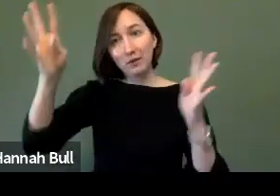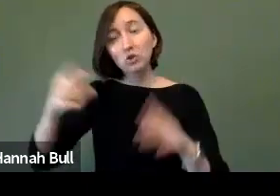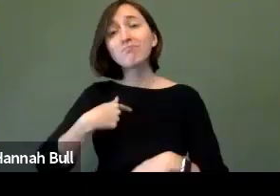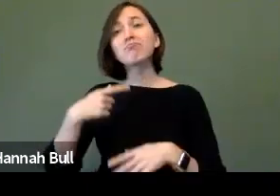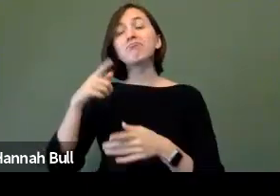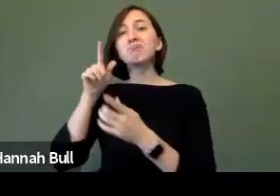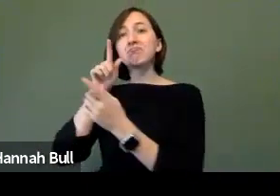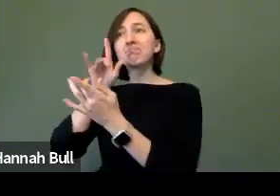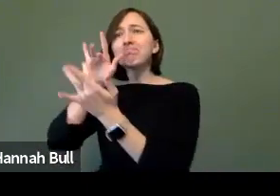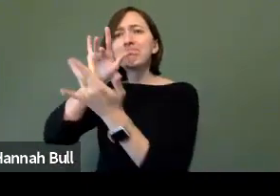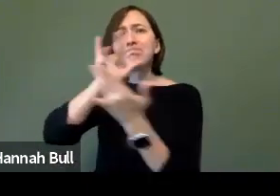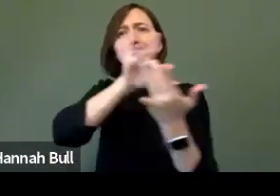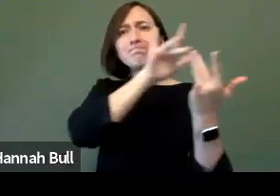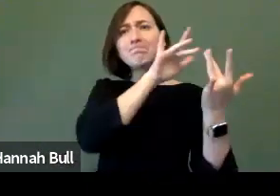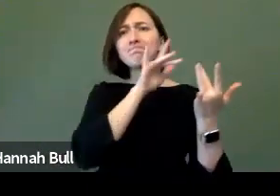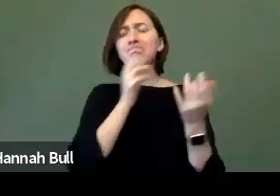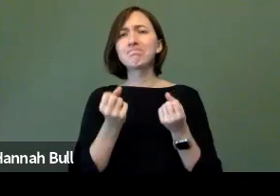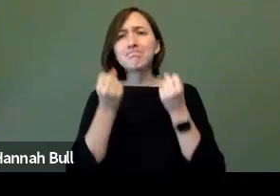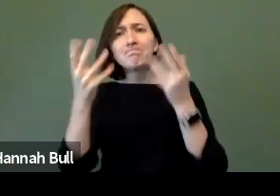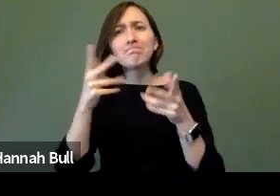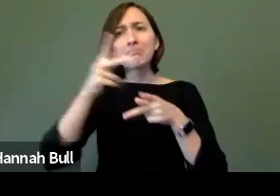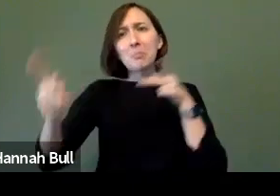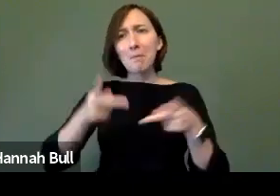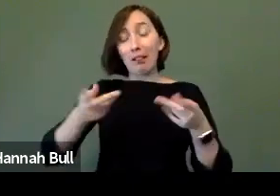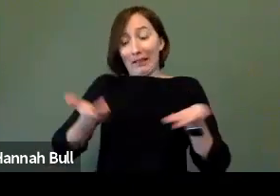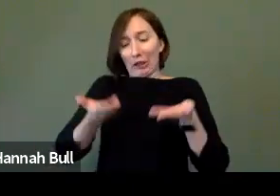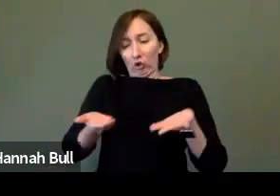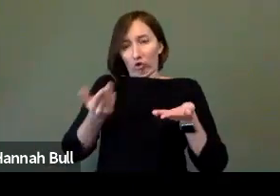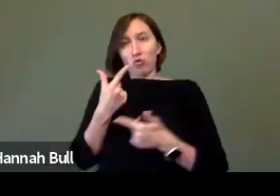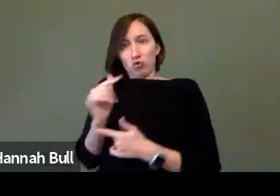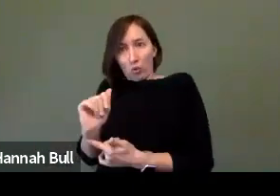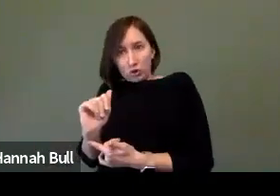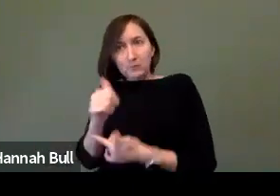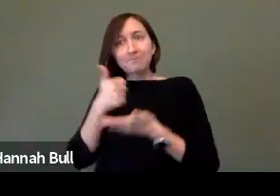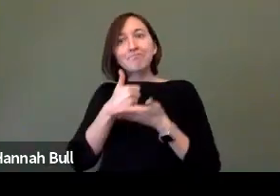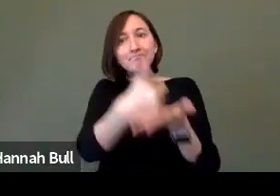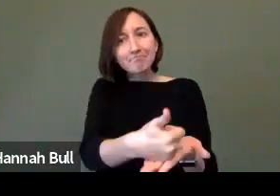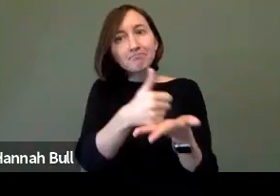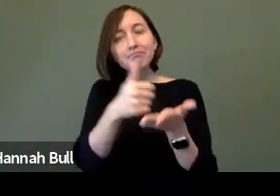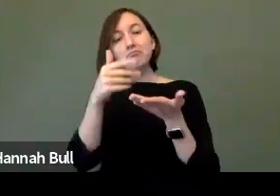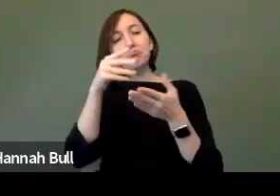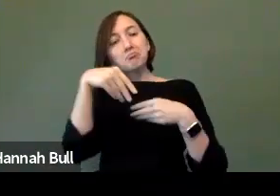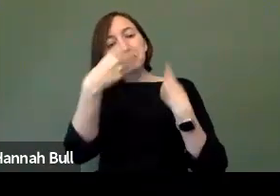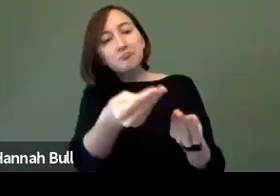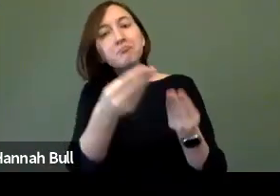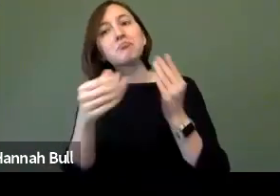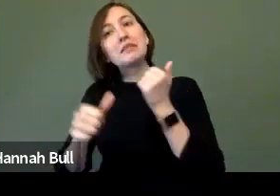when it comes to acquiring assistive technology to actually get some of the things we demonstrate.